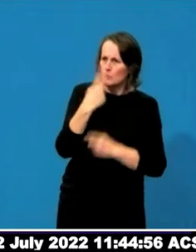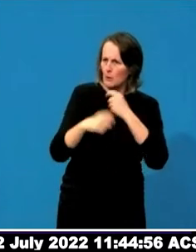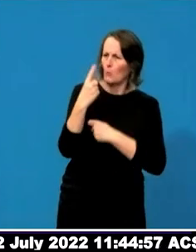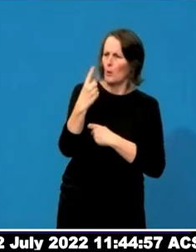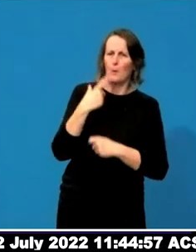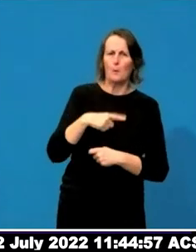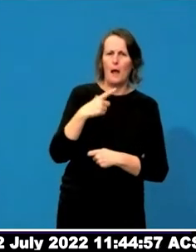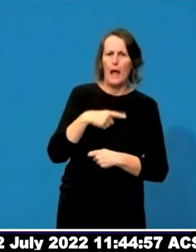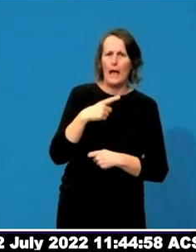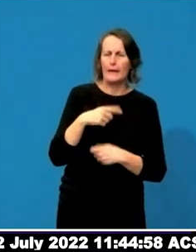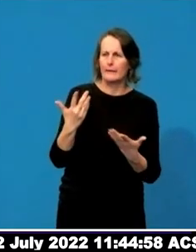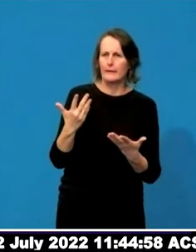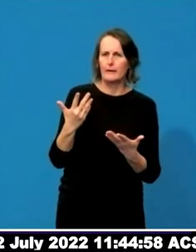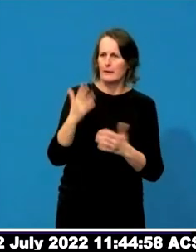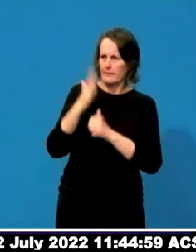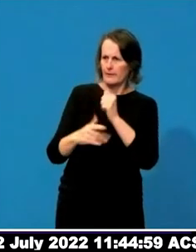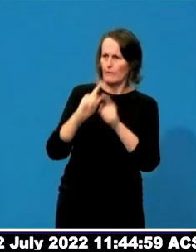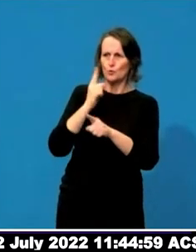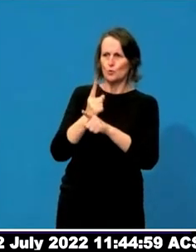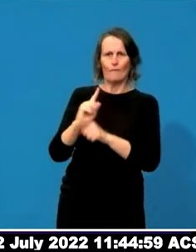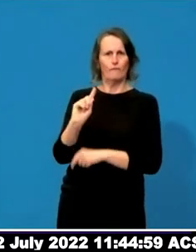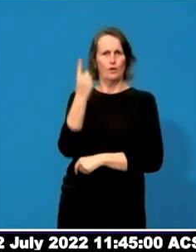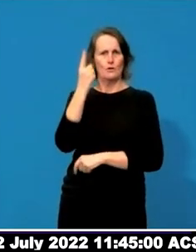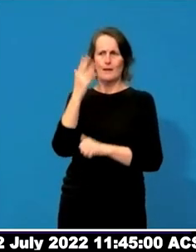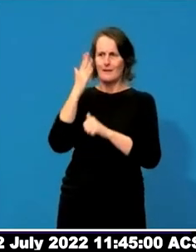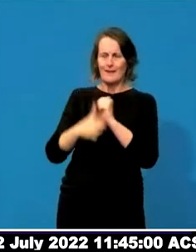It wasn't discussed; it wasn't on the radar.